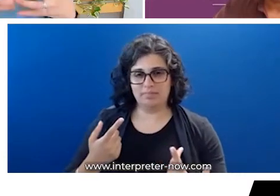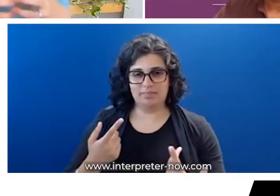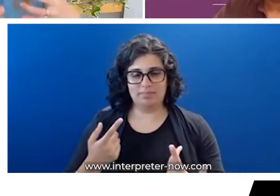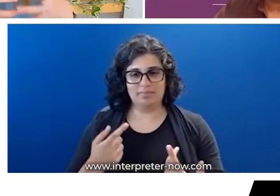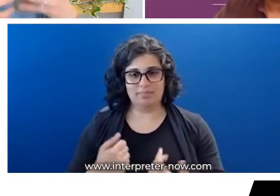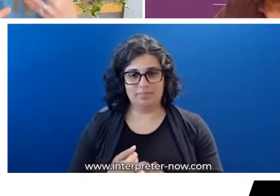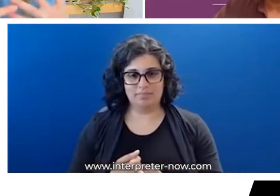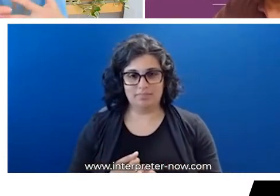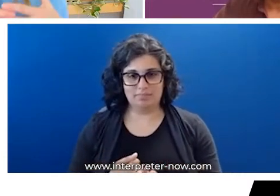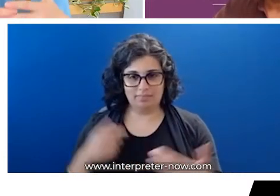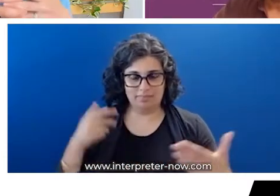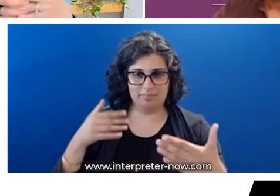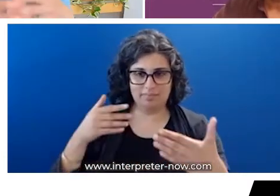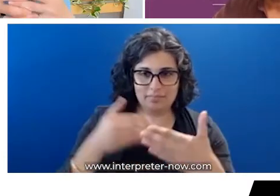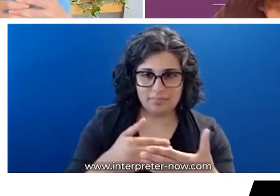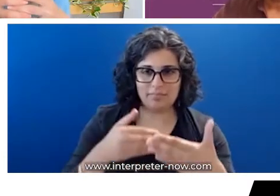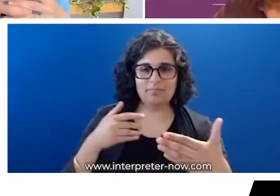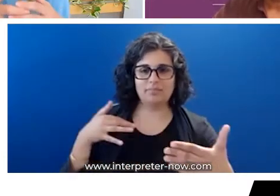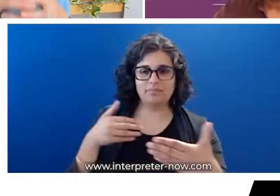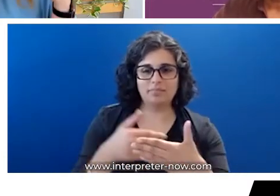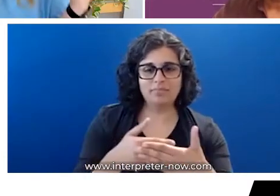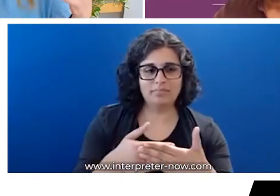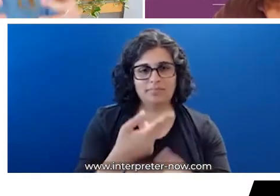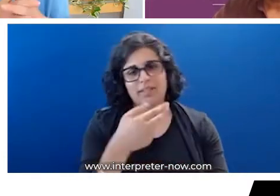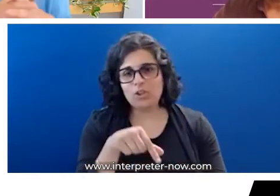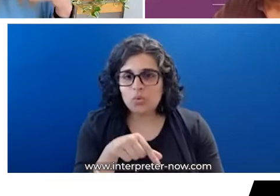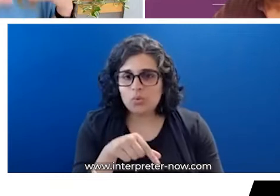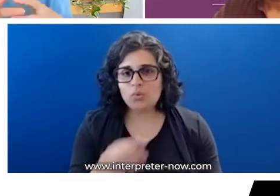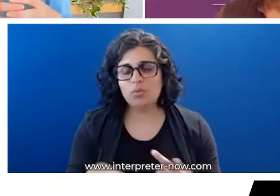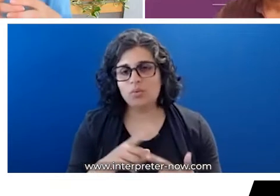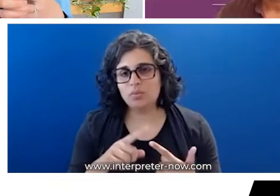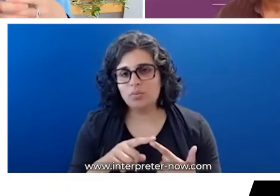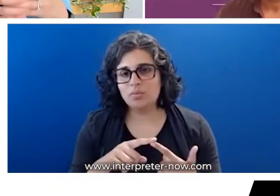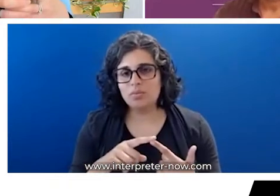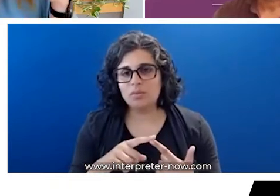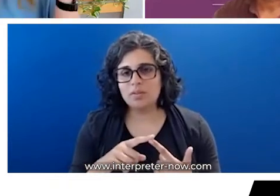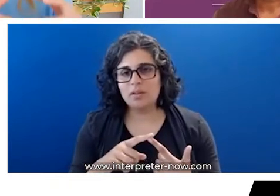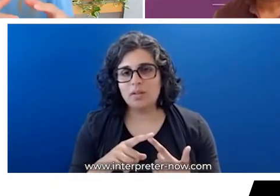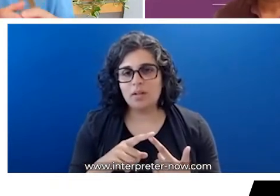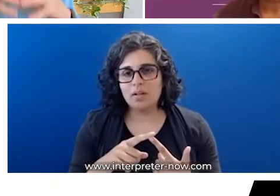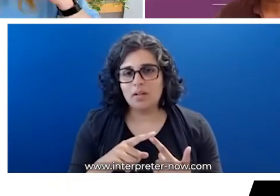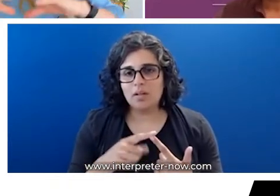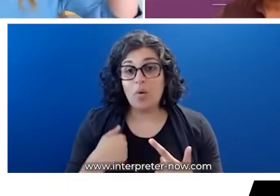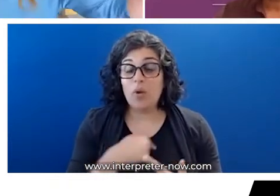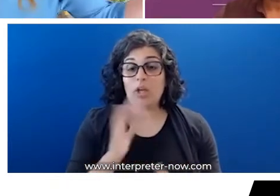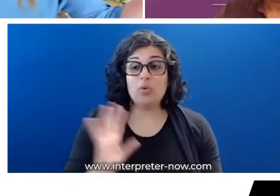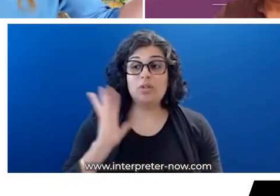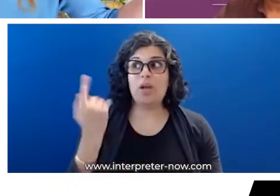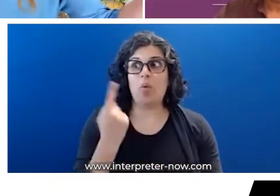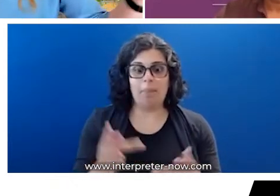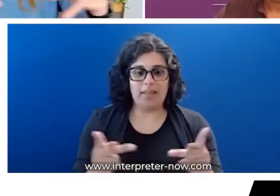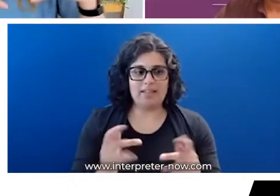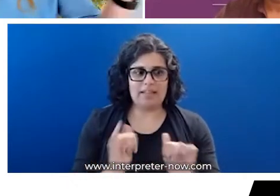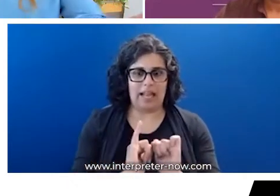We used to be in one place, and now we've grown as a company.